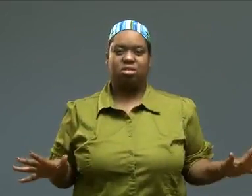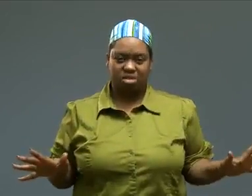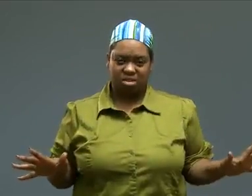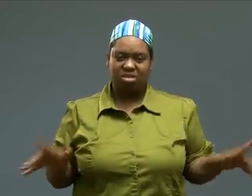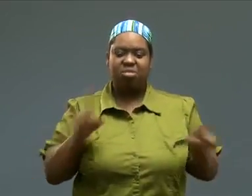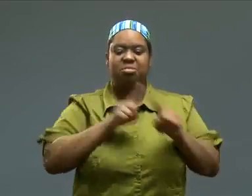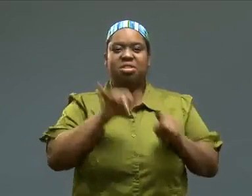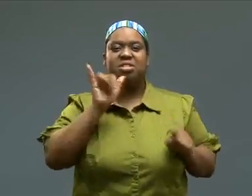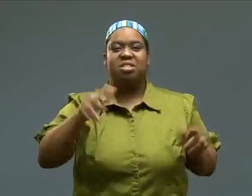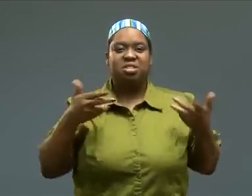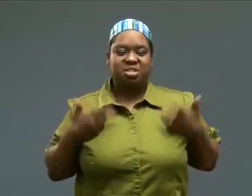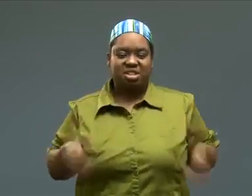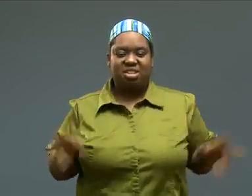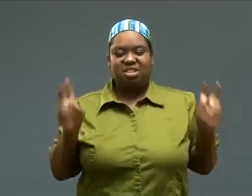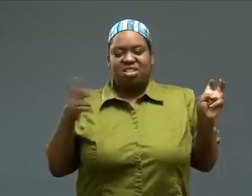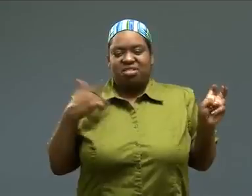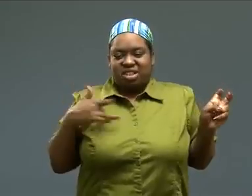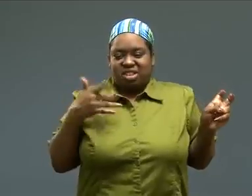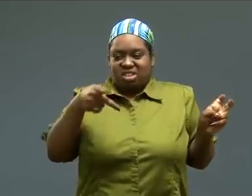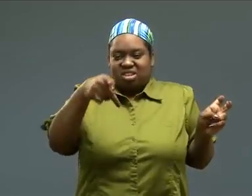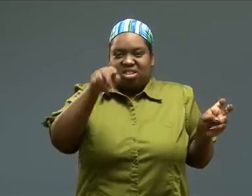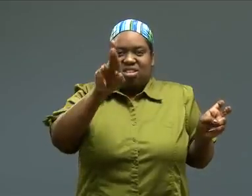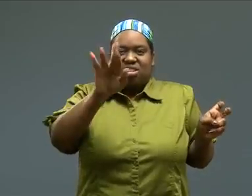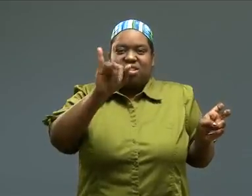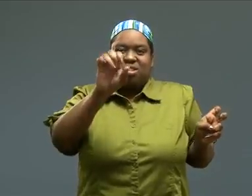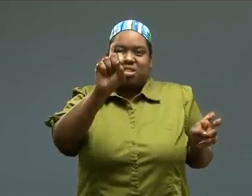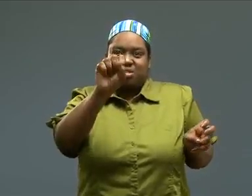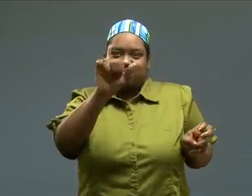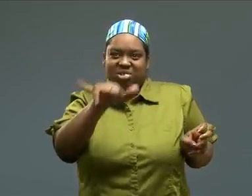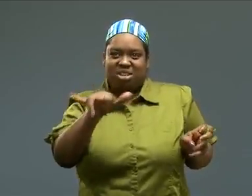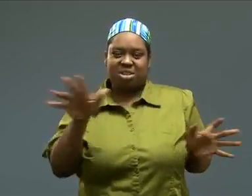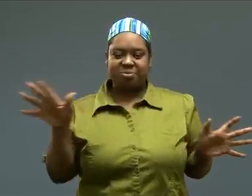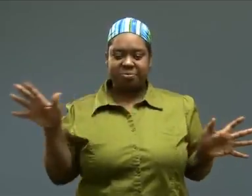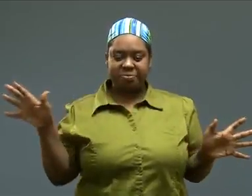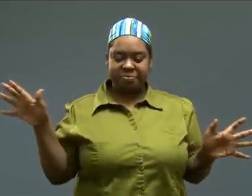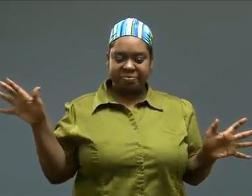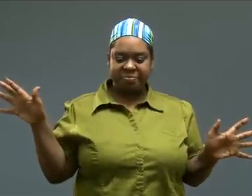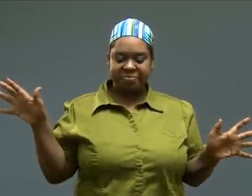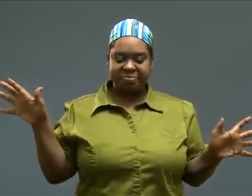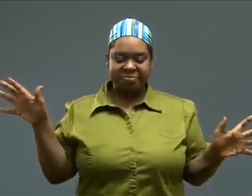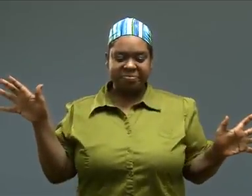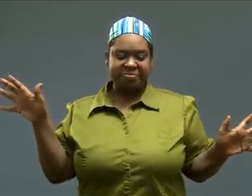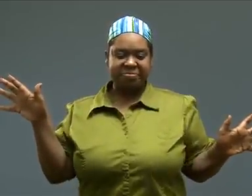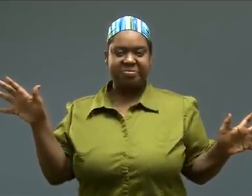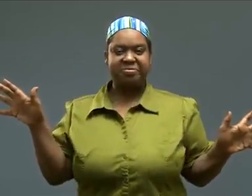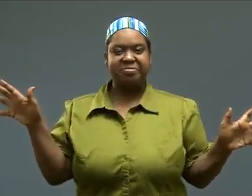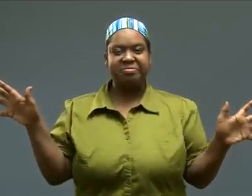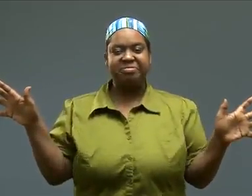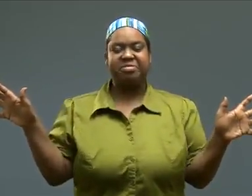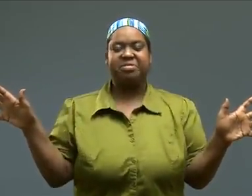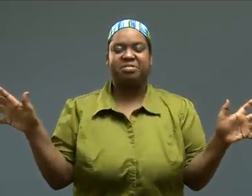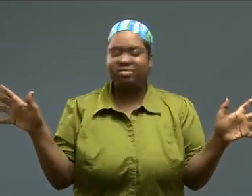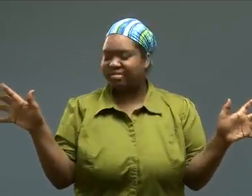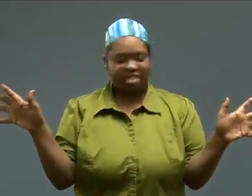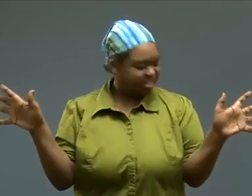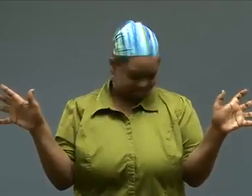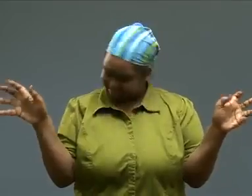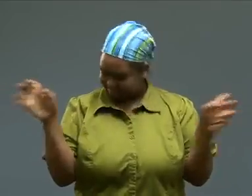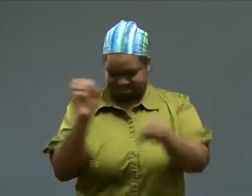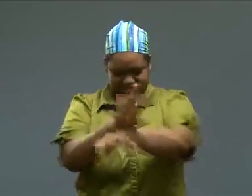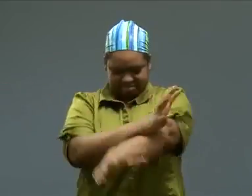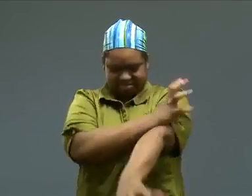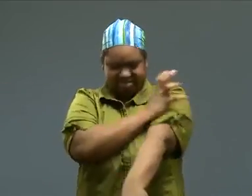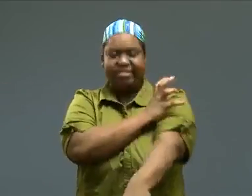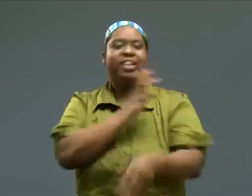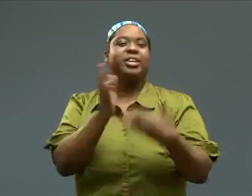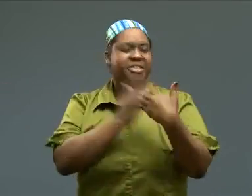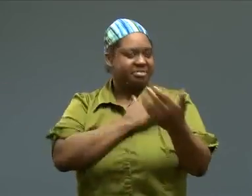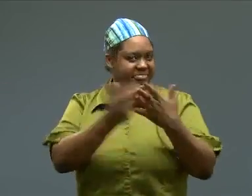Dresses make me feel prissy. Gives me the creeps!